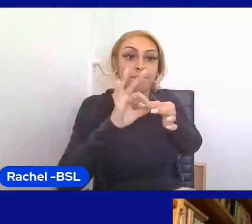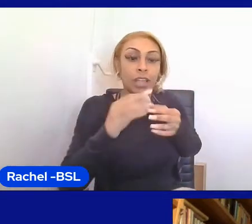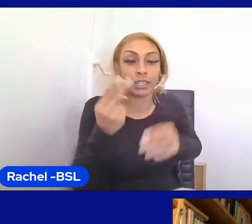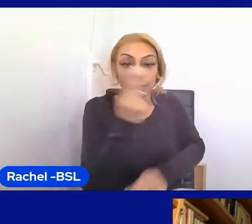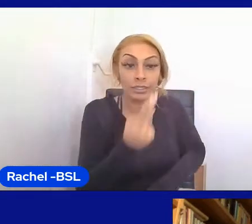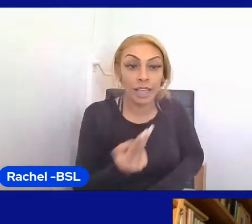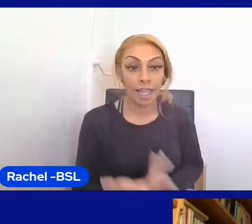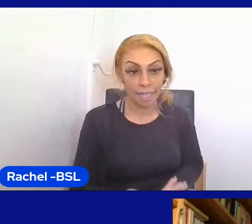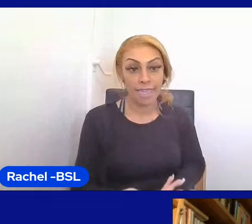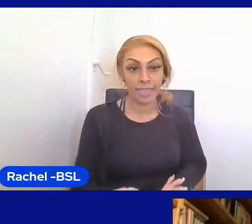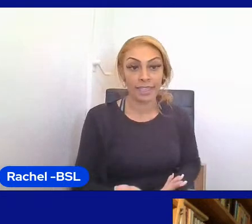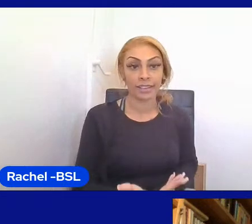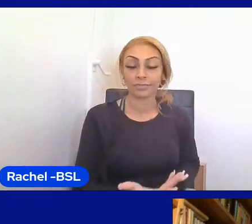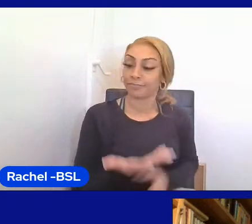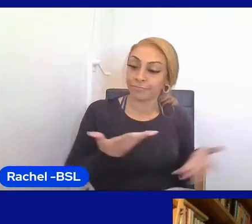we had in the research cohort for this program.